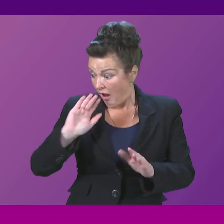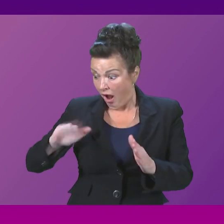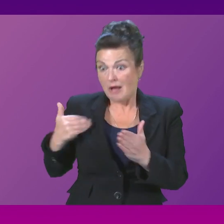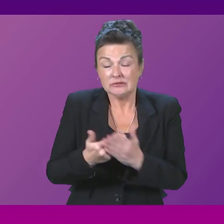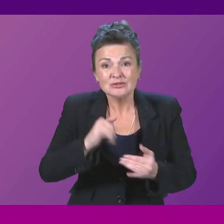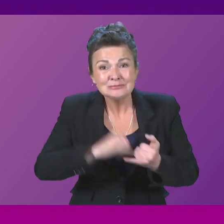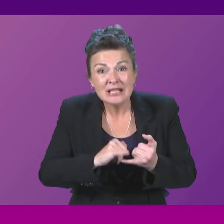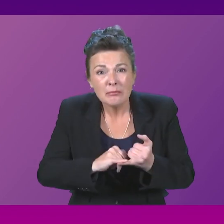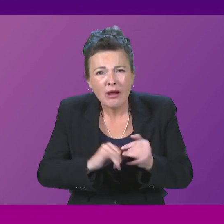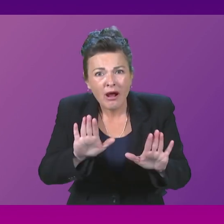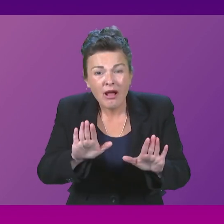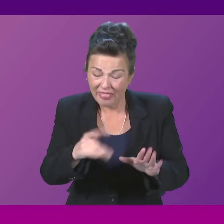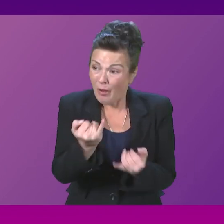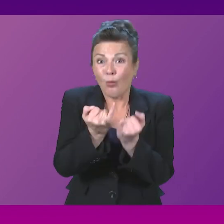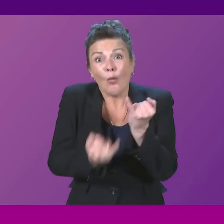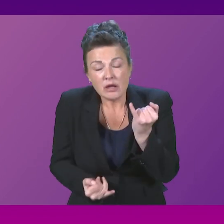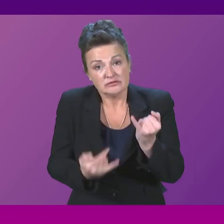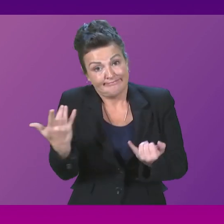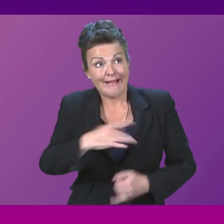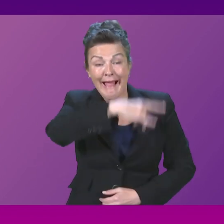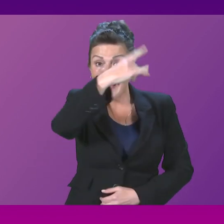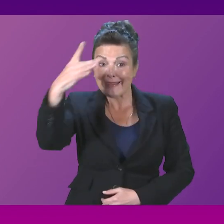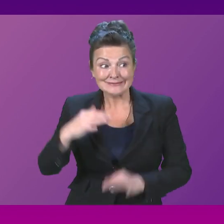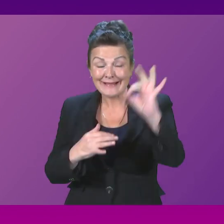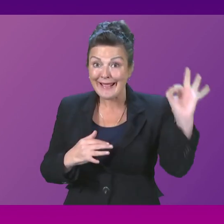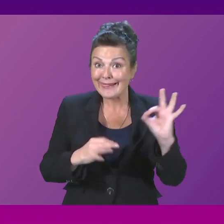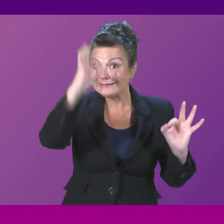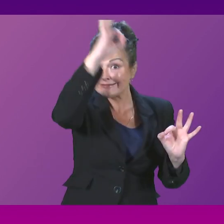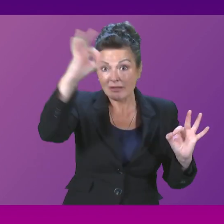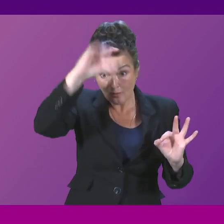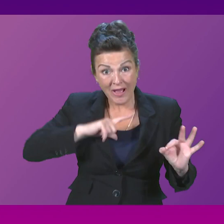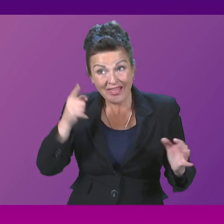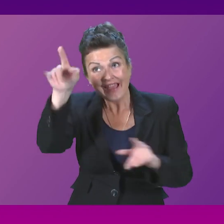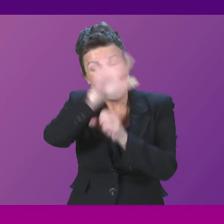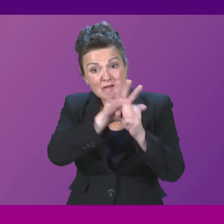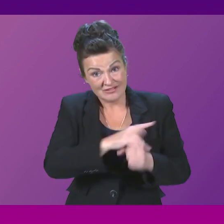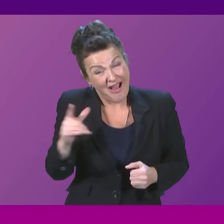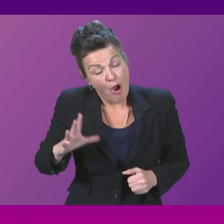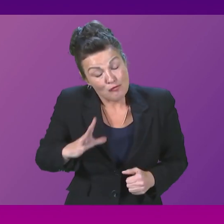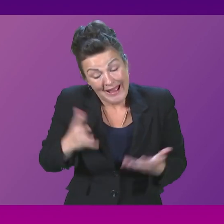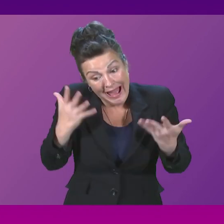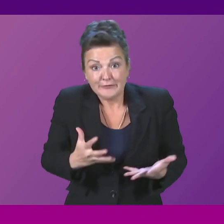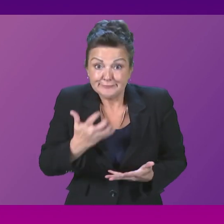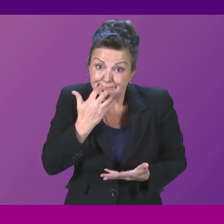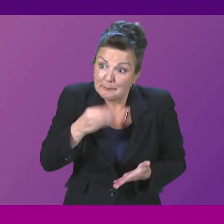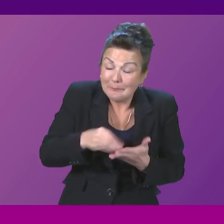The pressure is particularly stark in the Highlands and Islands, where many areas already faced higher costs for goods and services.